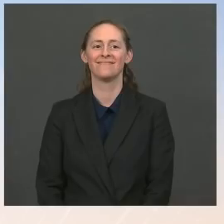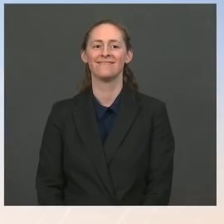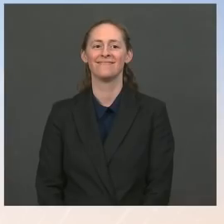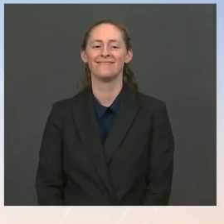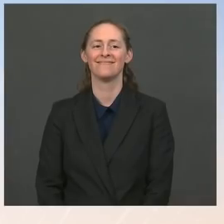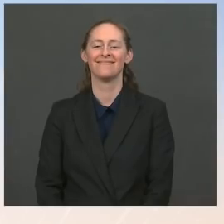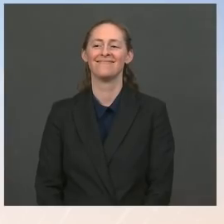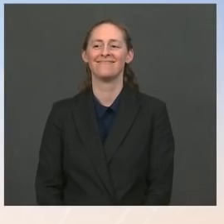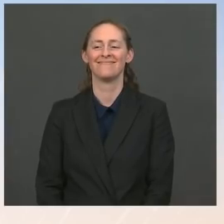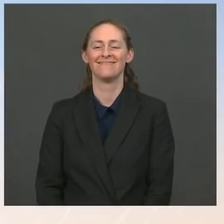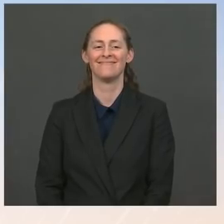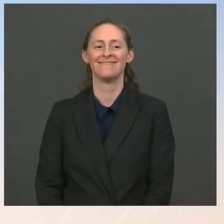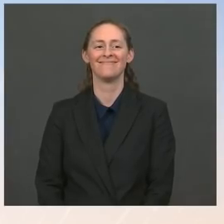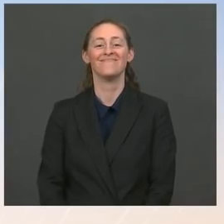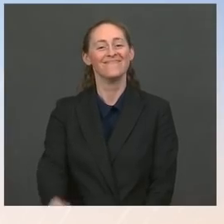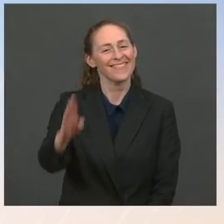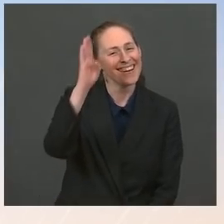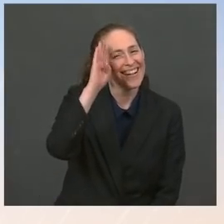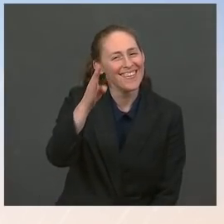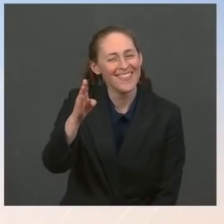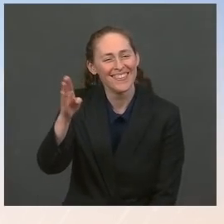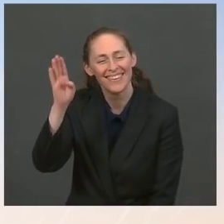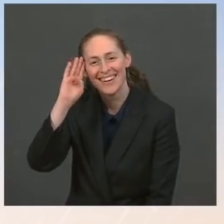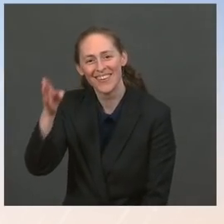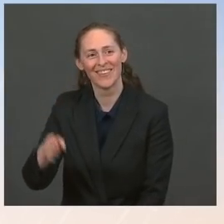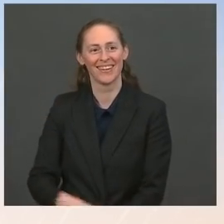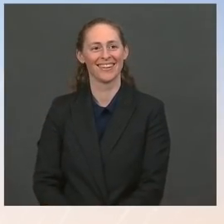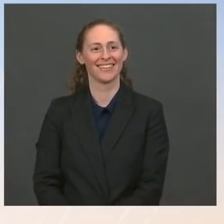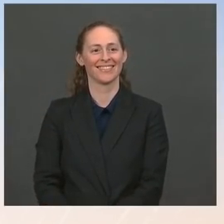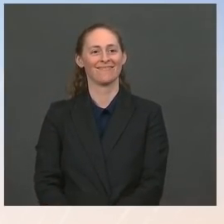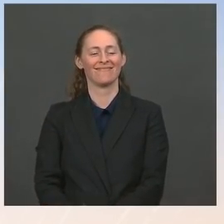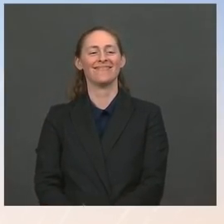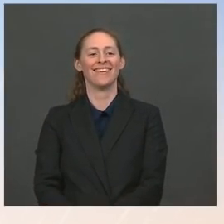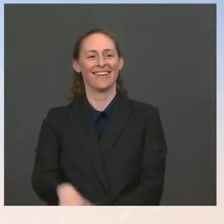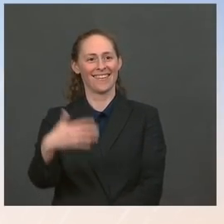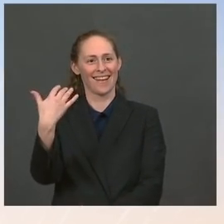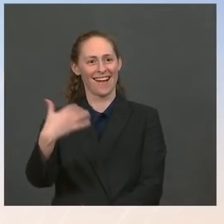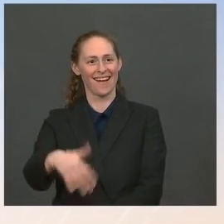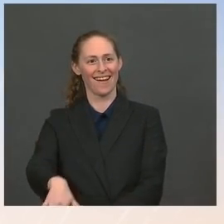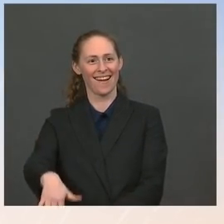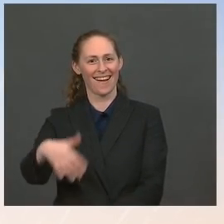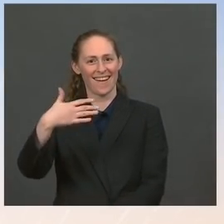Ms. Jean-Pierre: Hi, everybody. Wow. This is all for Pete. I know. I know, it's all for -- we like to call him